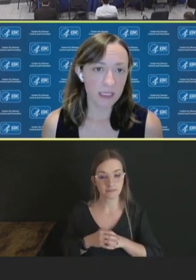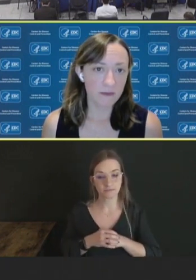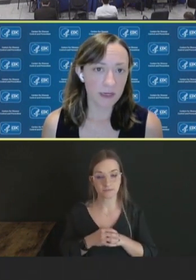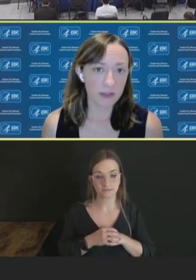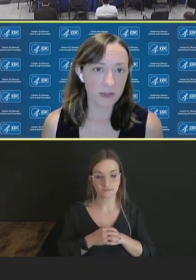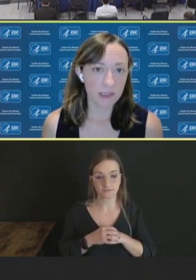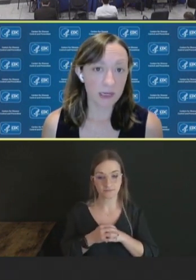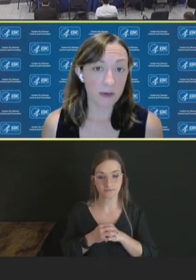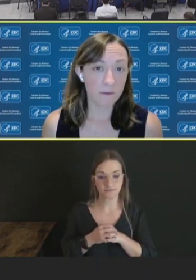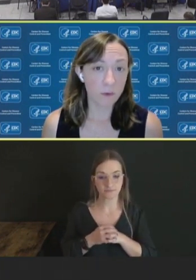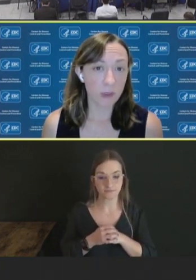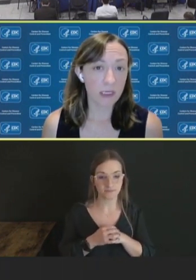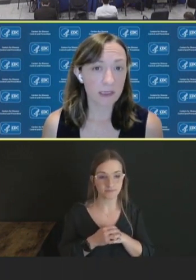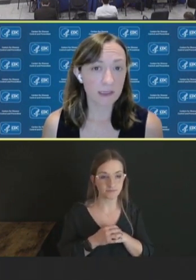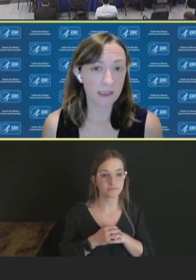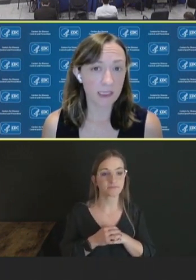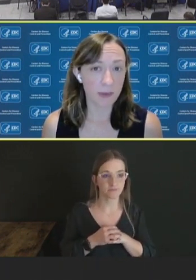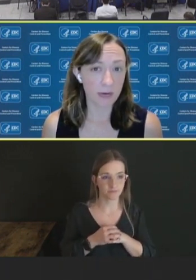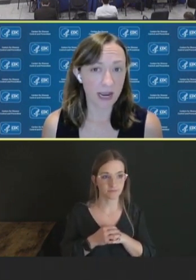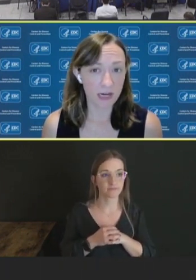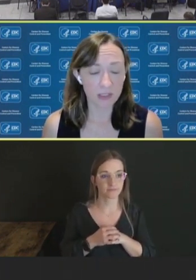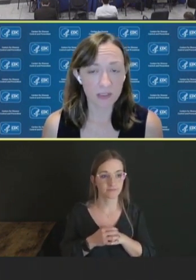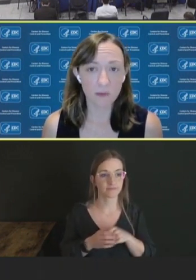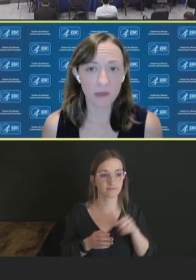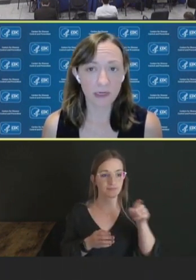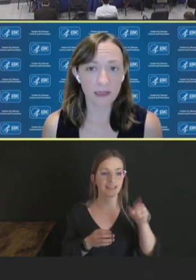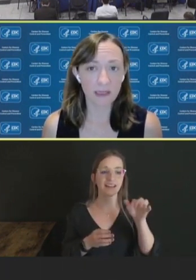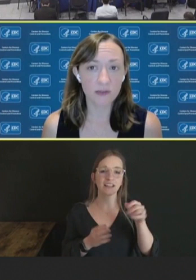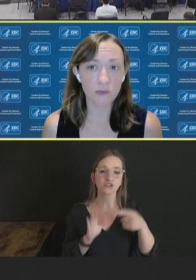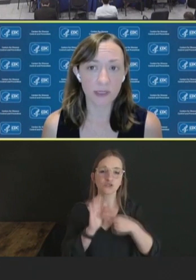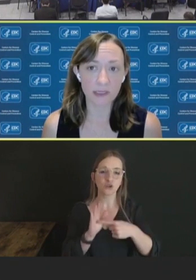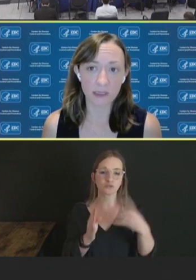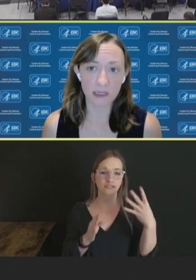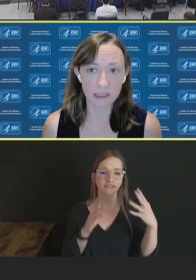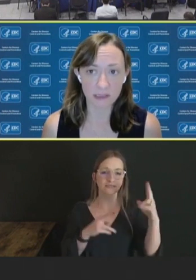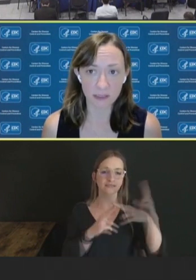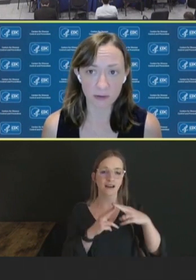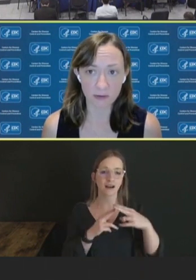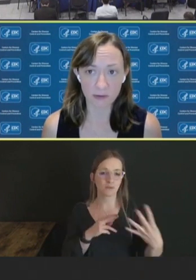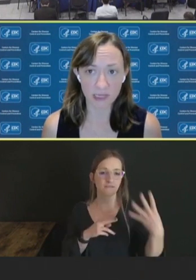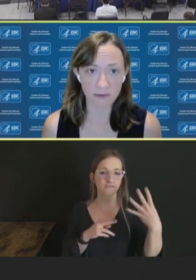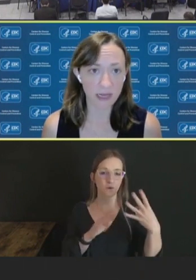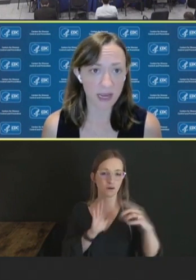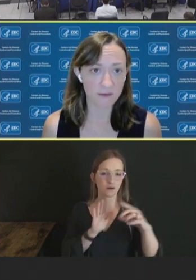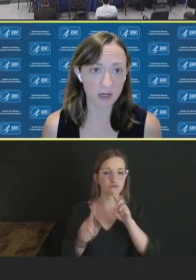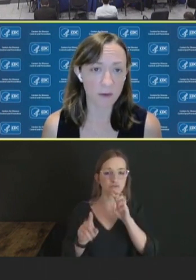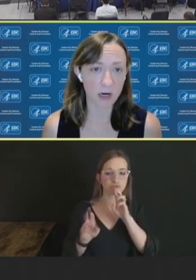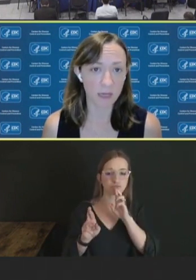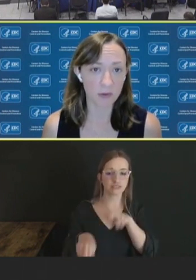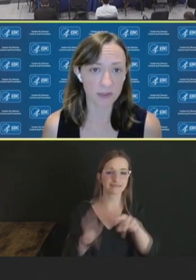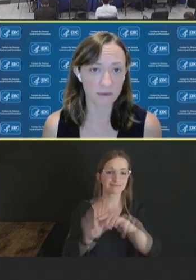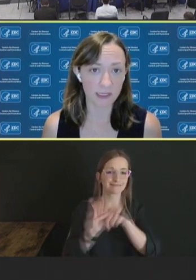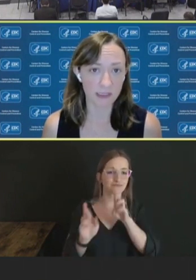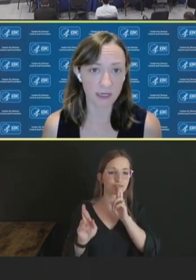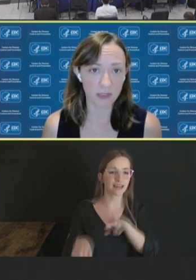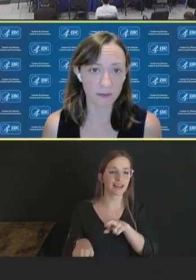This figure shows the top four systemic reactions reported at least once during day zero through seven after mRNA booster vaccination.